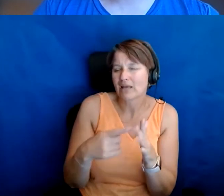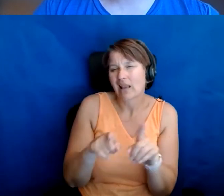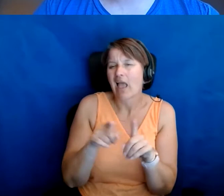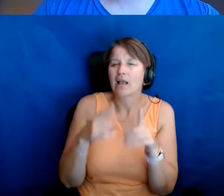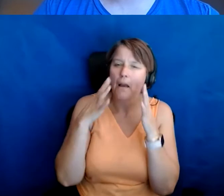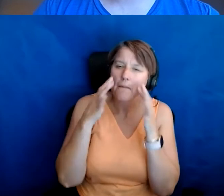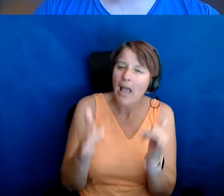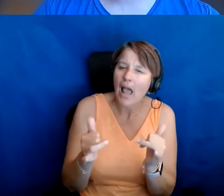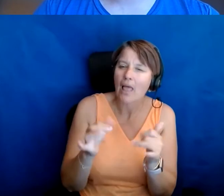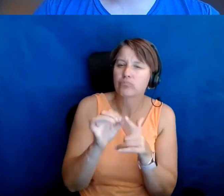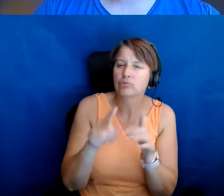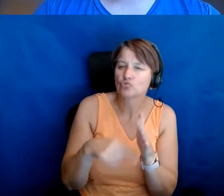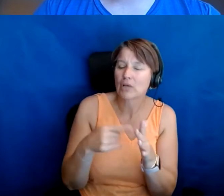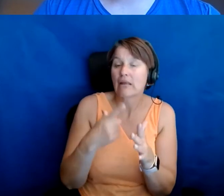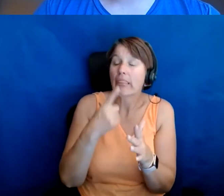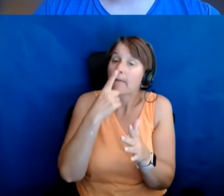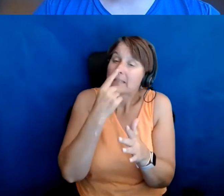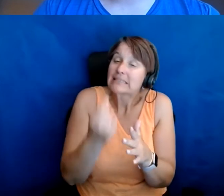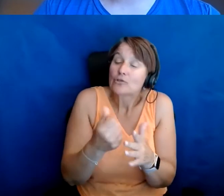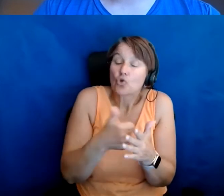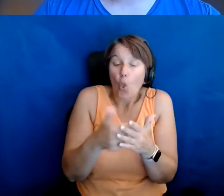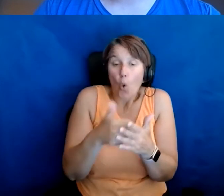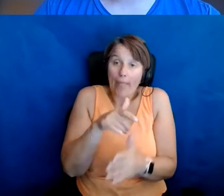I think potential is always there. Like if something is kind of finished,